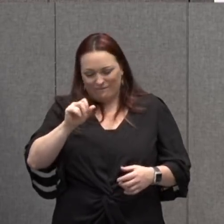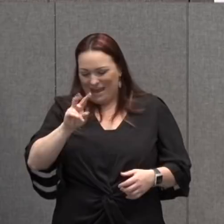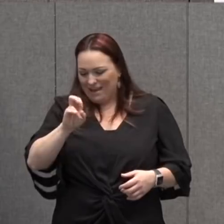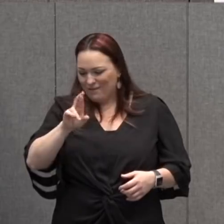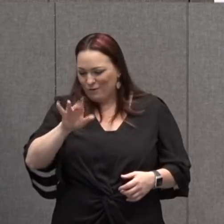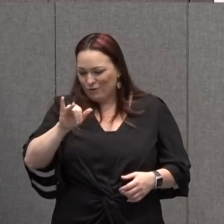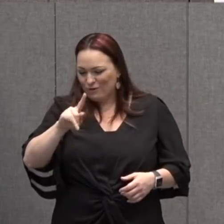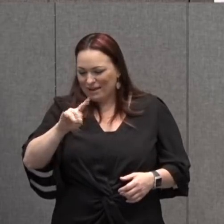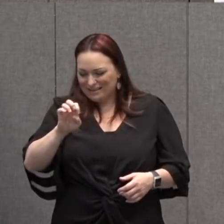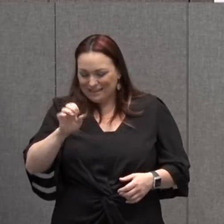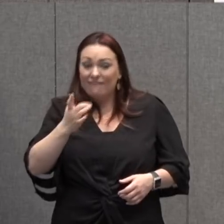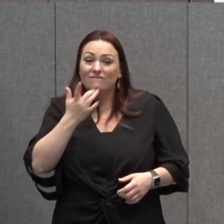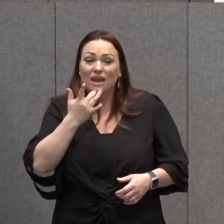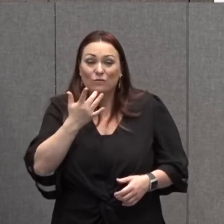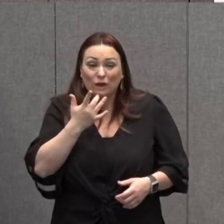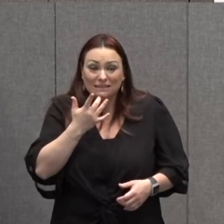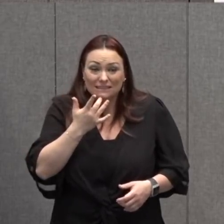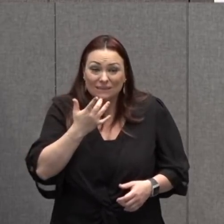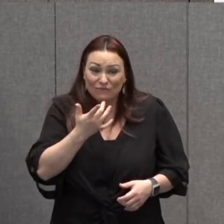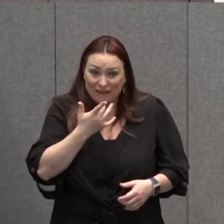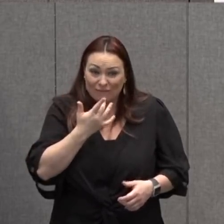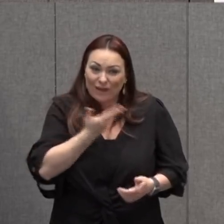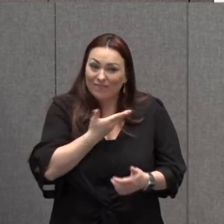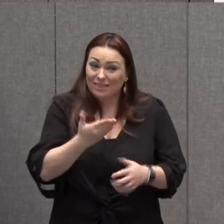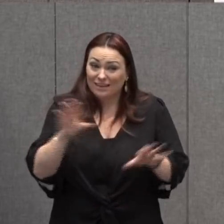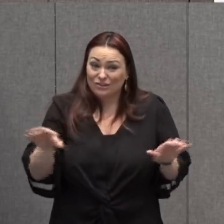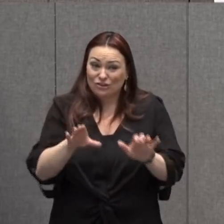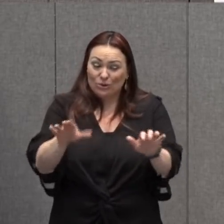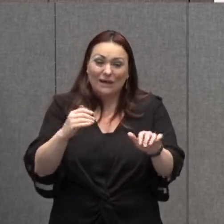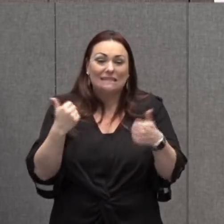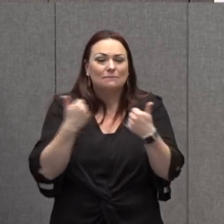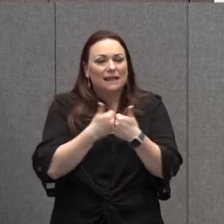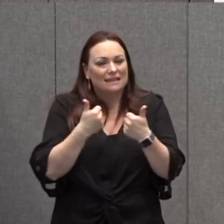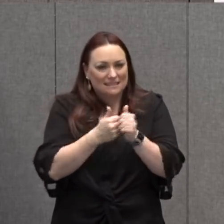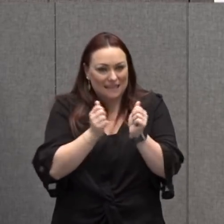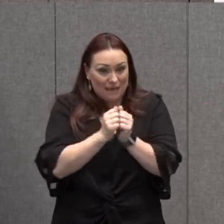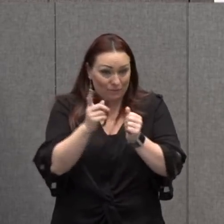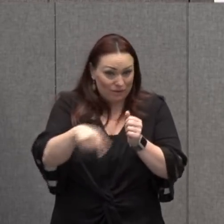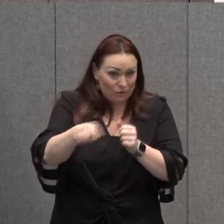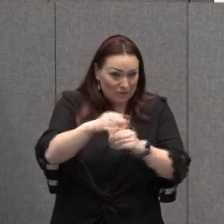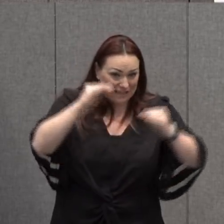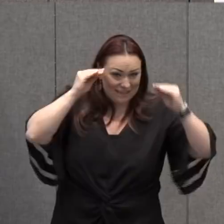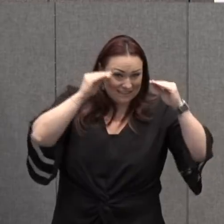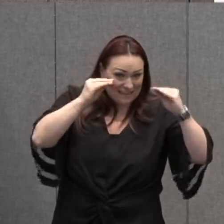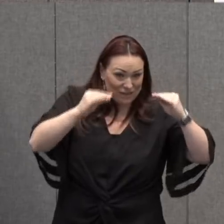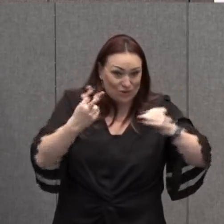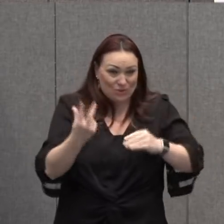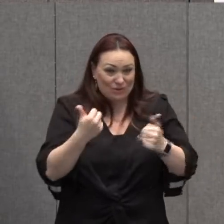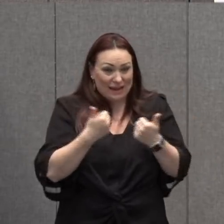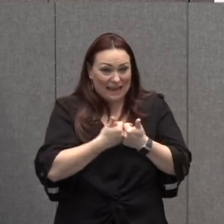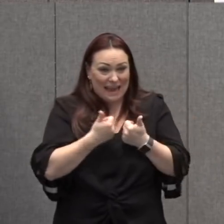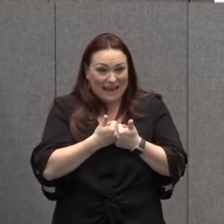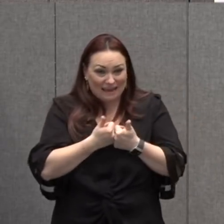is play games with you guys. - Yes, yes. So thank you for teaching us these three games. You are so welcome. And,